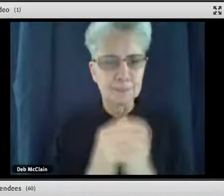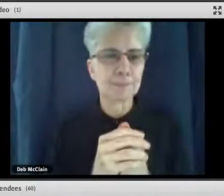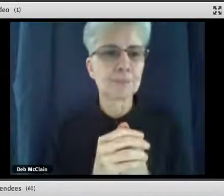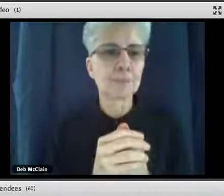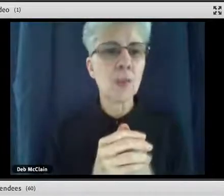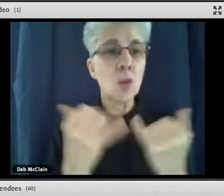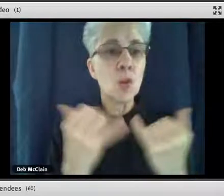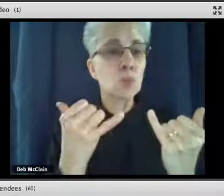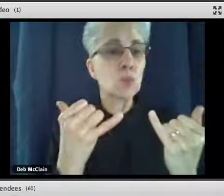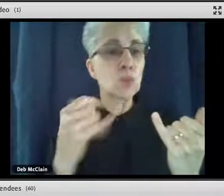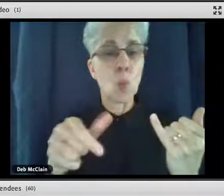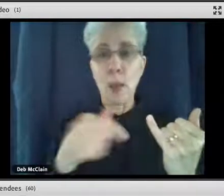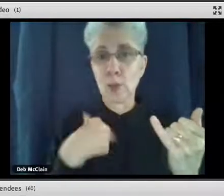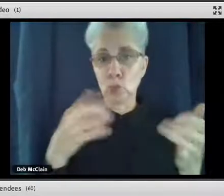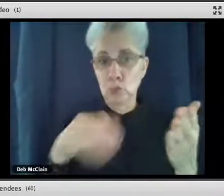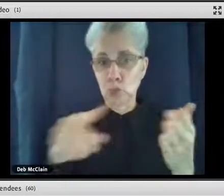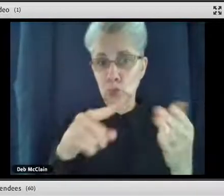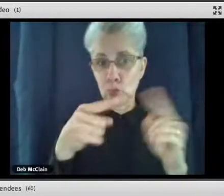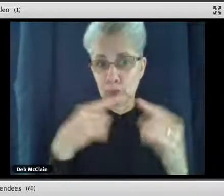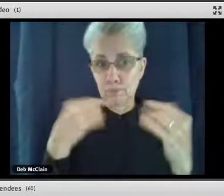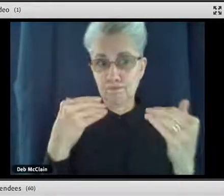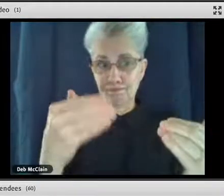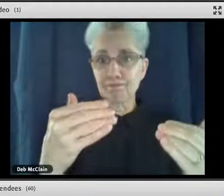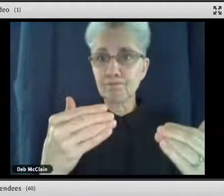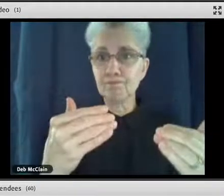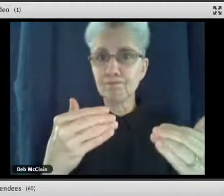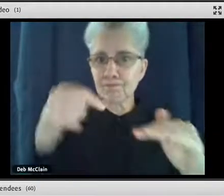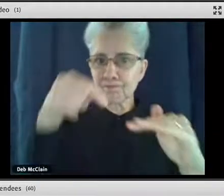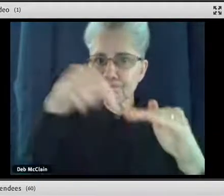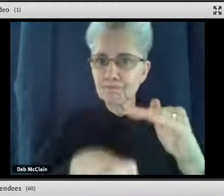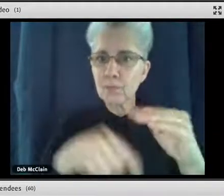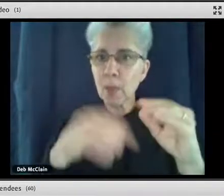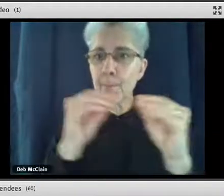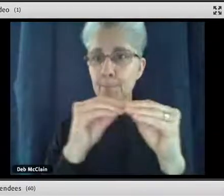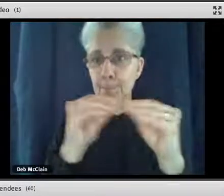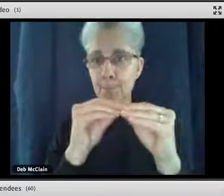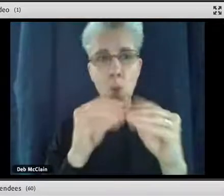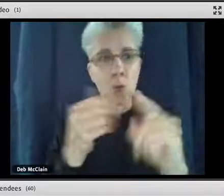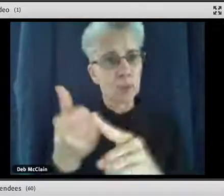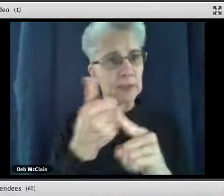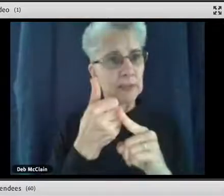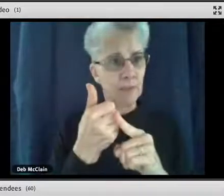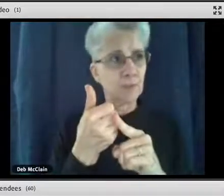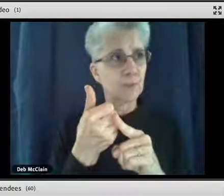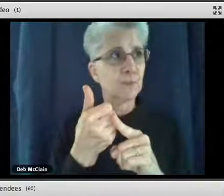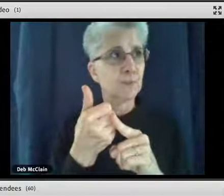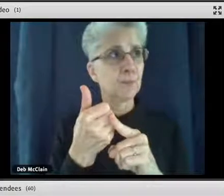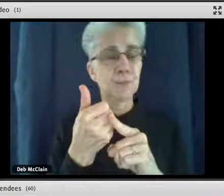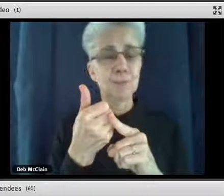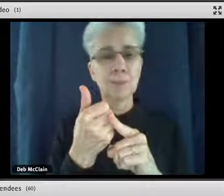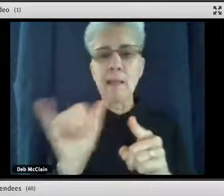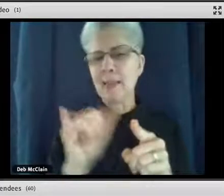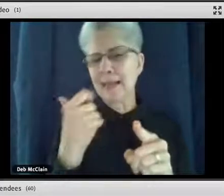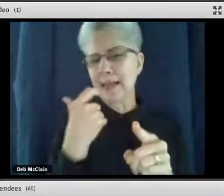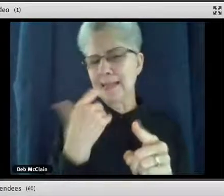So I encourage you to go into more depth on your own. And like I said, you can e-mail me